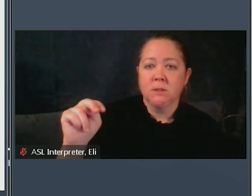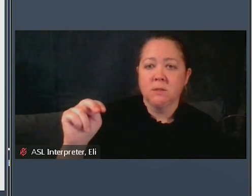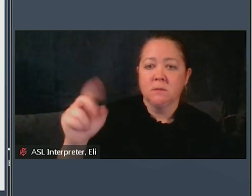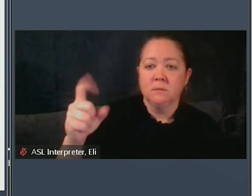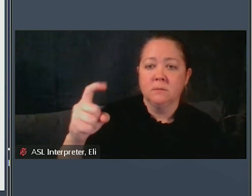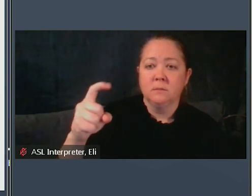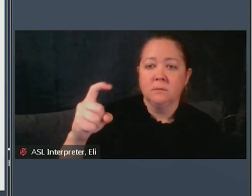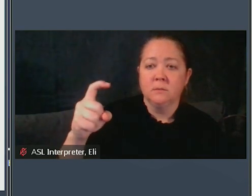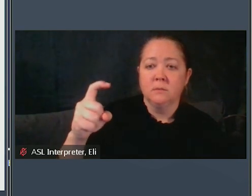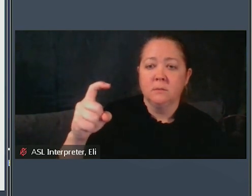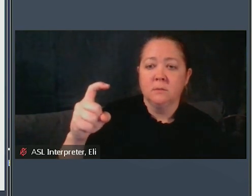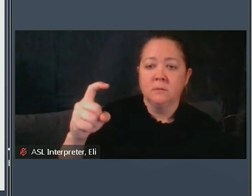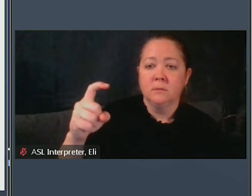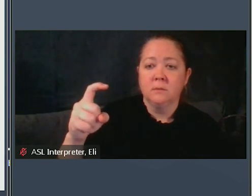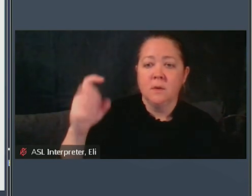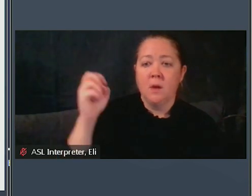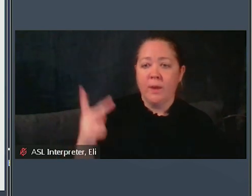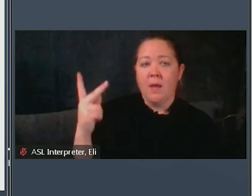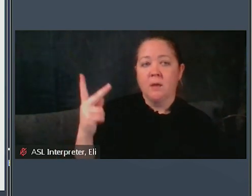Okay. One Edmy